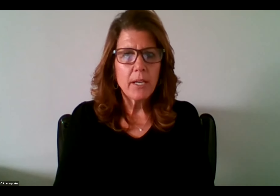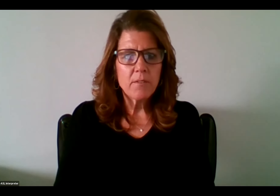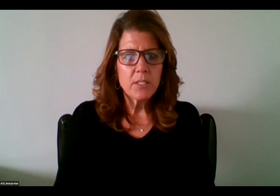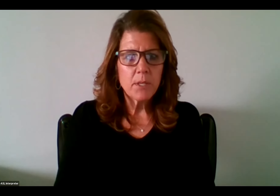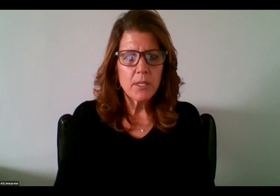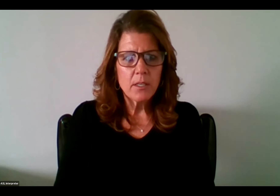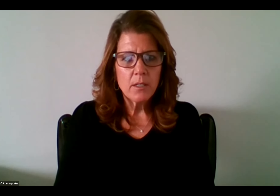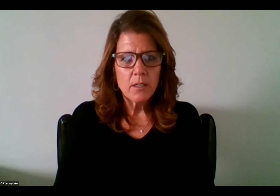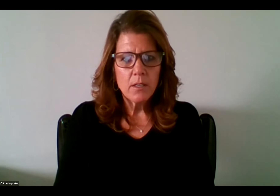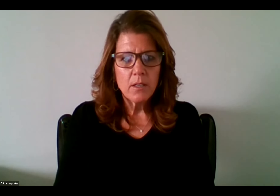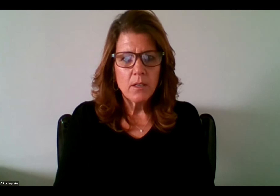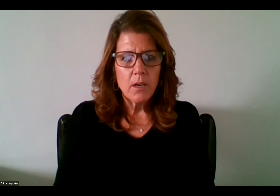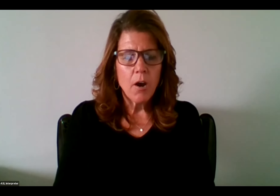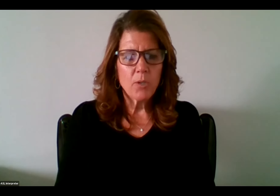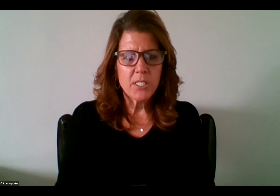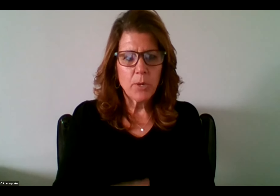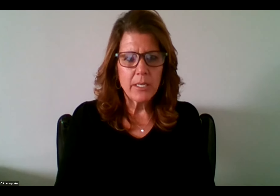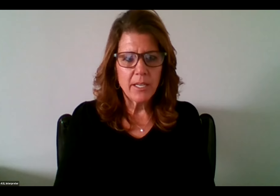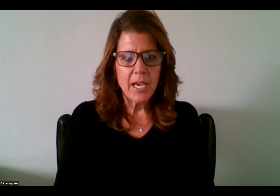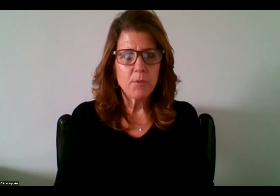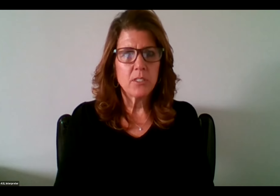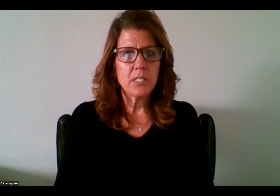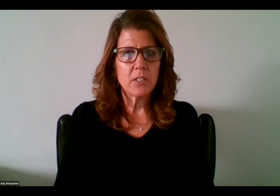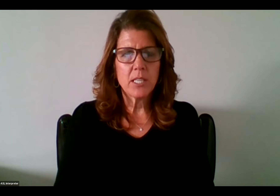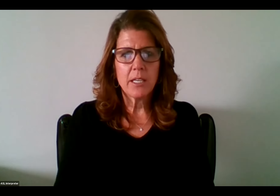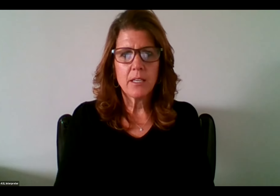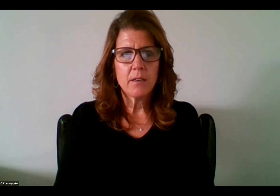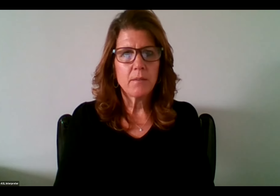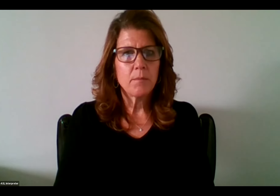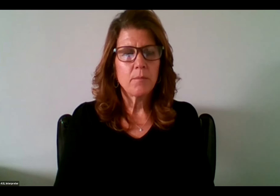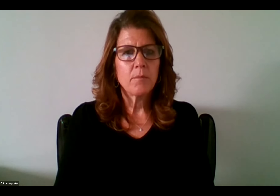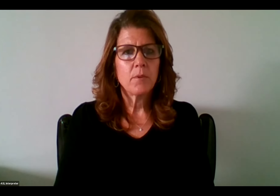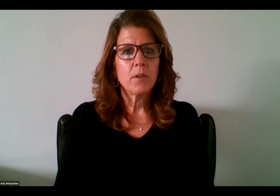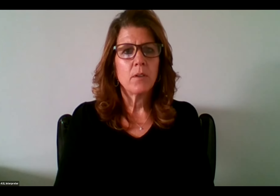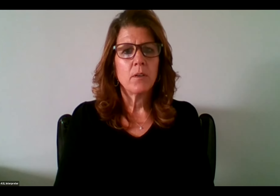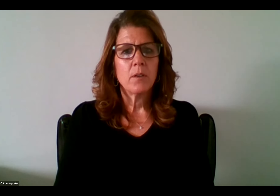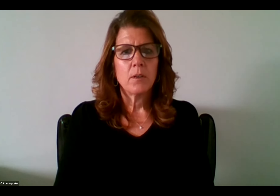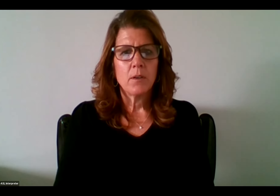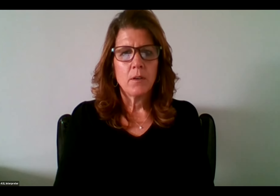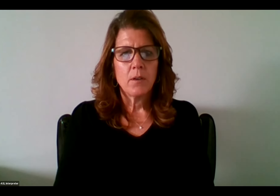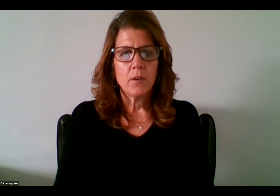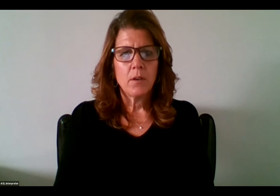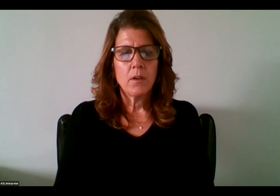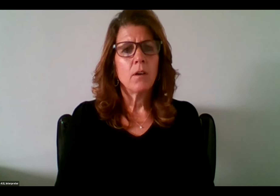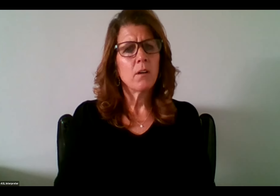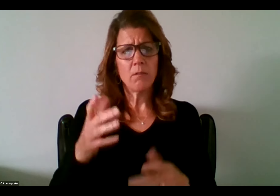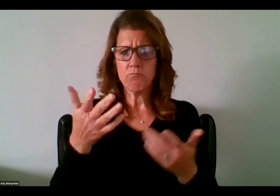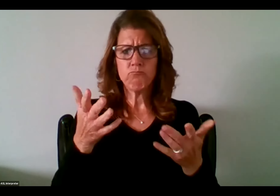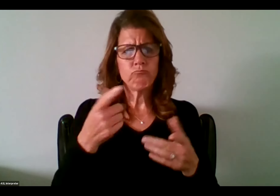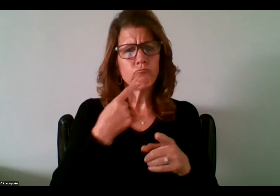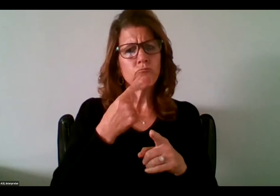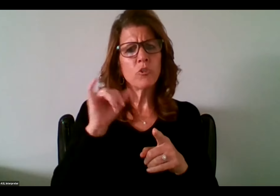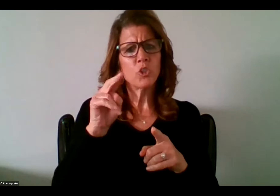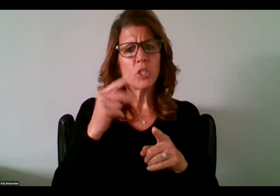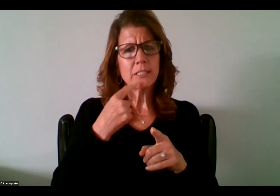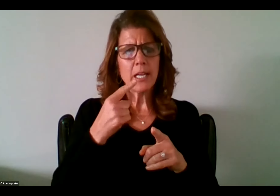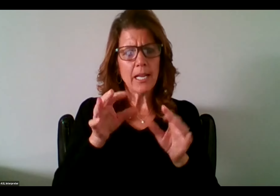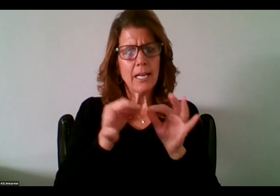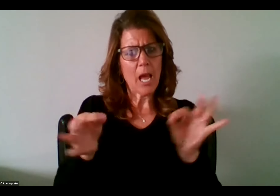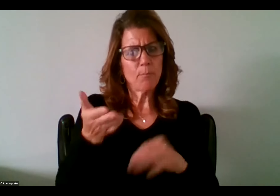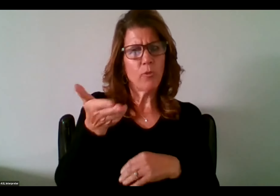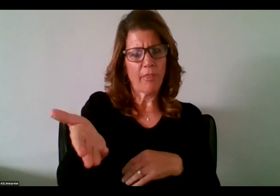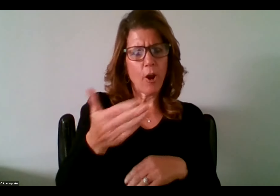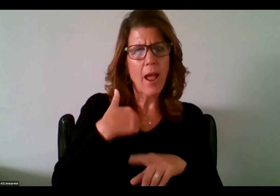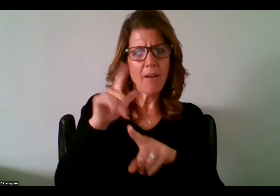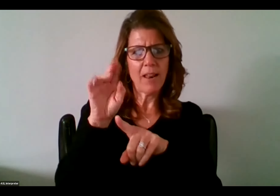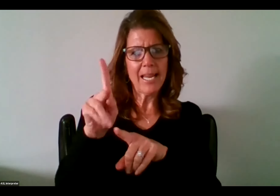the March 17th minutes. >> Captions are in the h the chat box if you